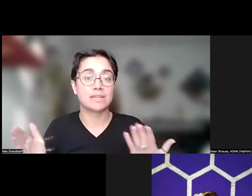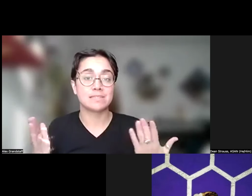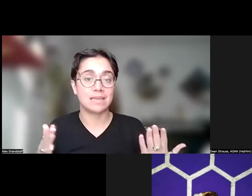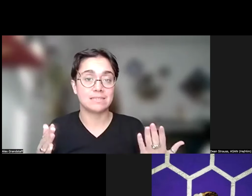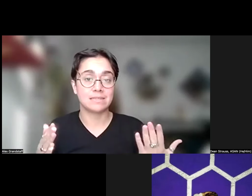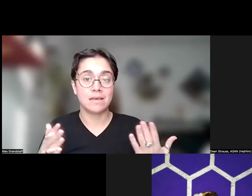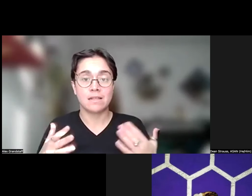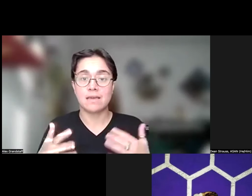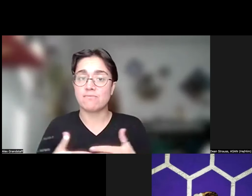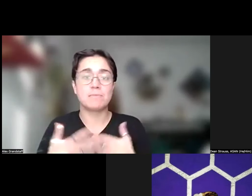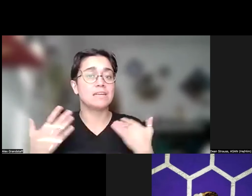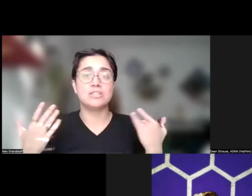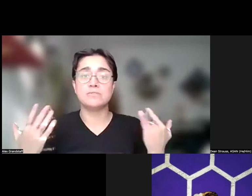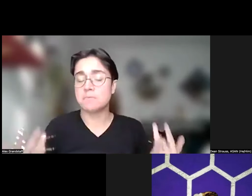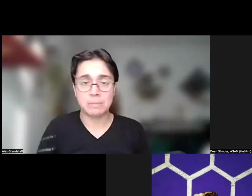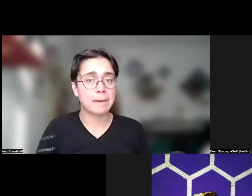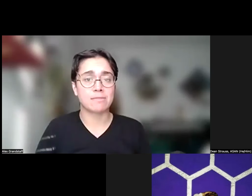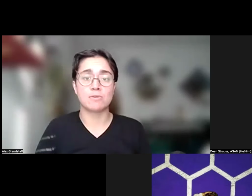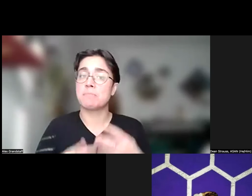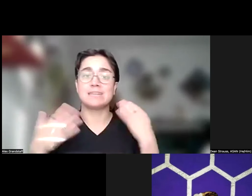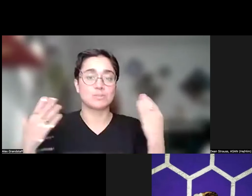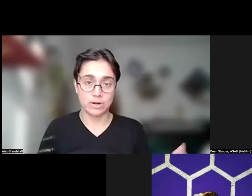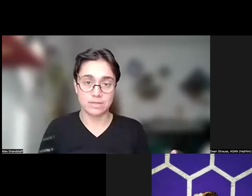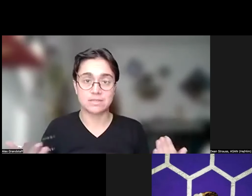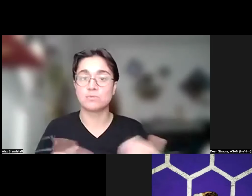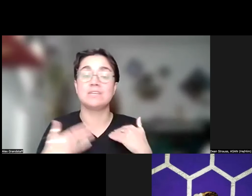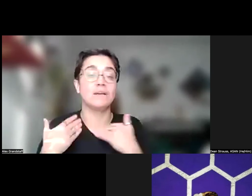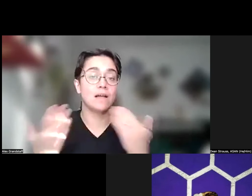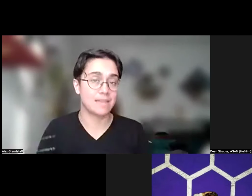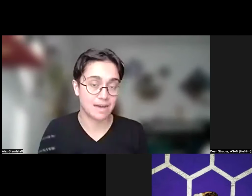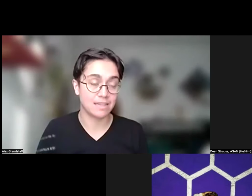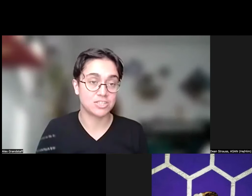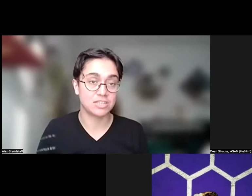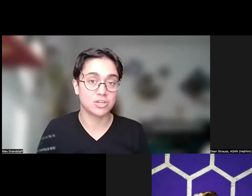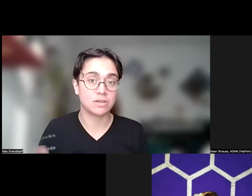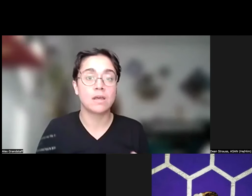kids towards APABA don't want that to happen. Or maybe